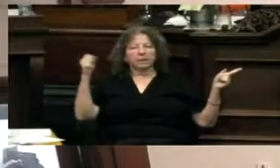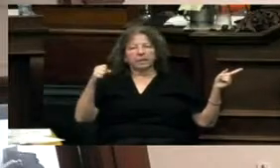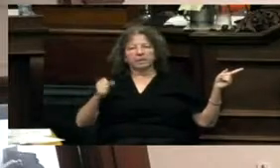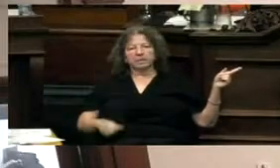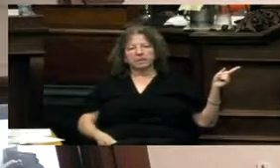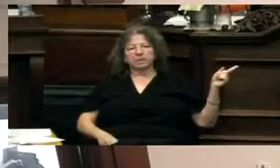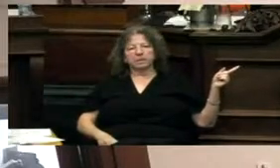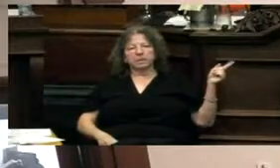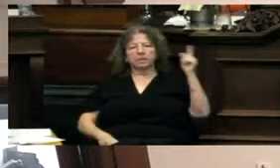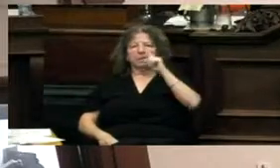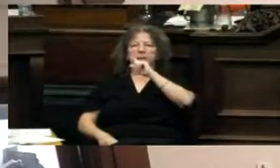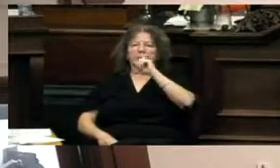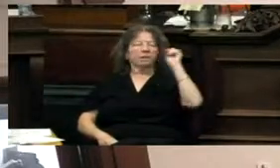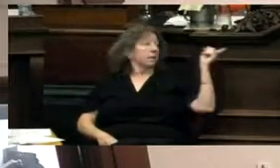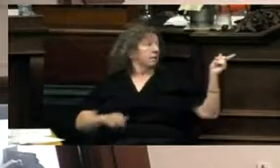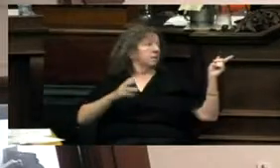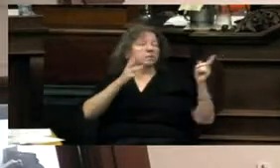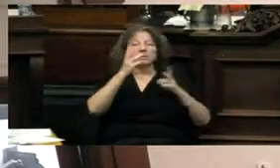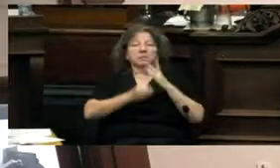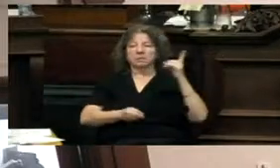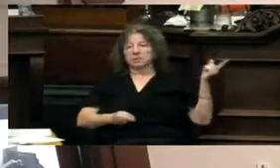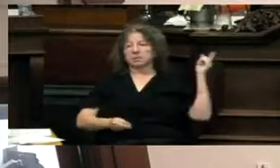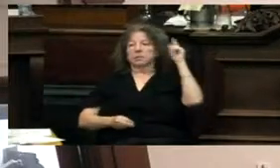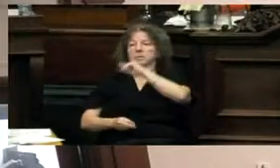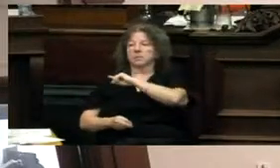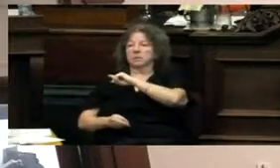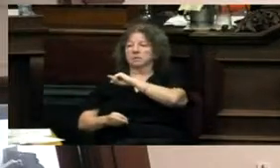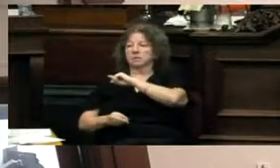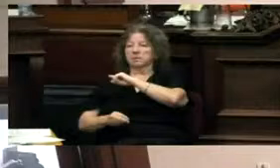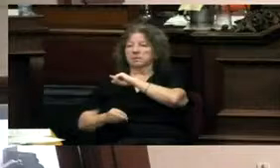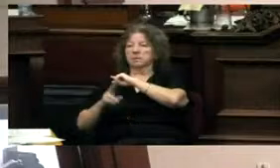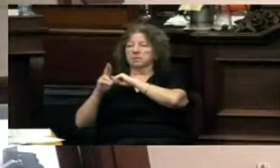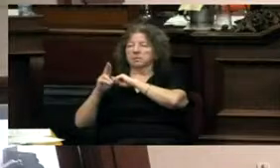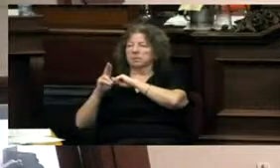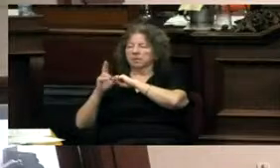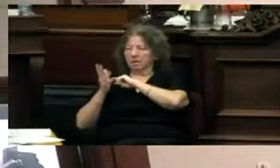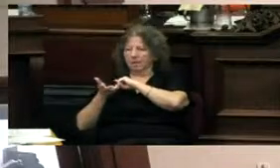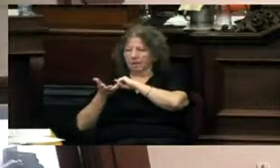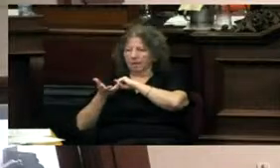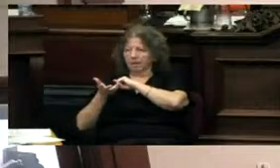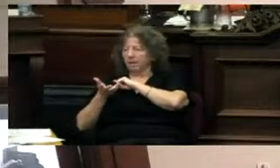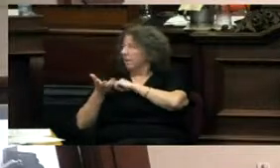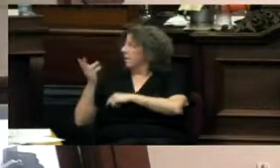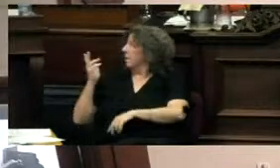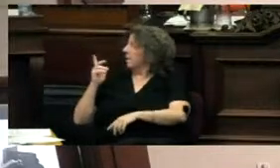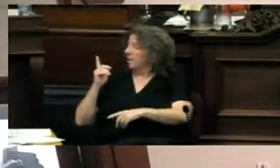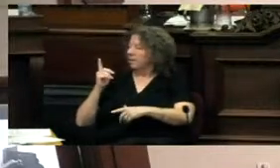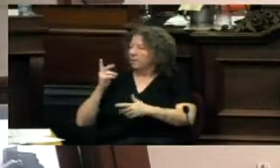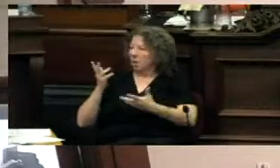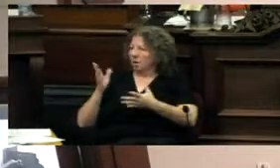Council Member Gruber. Yes. Council member. Lightfoot. Yes.